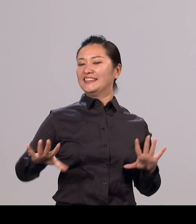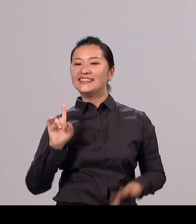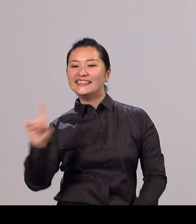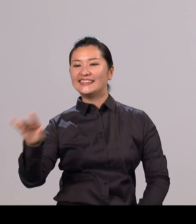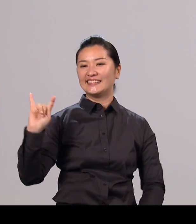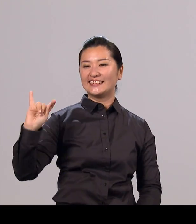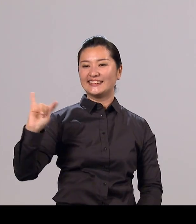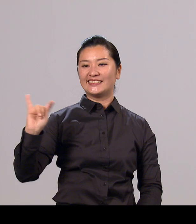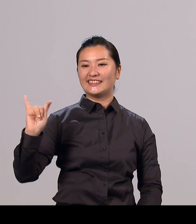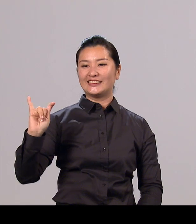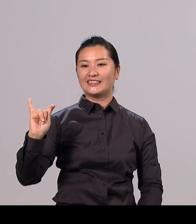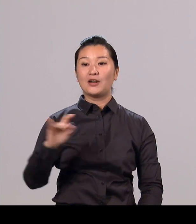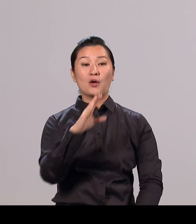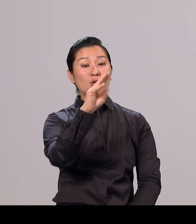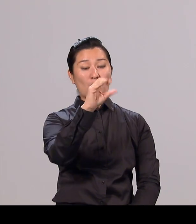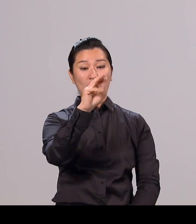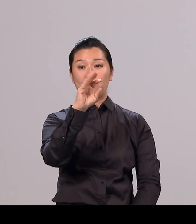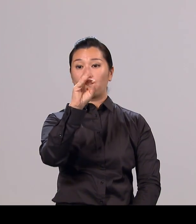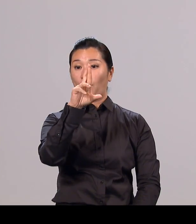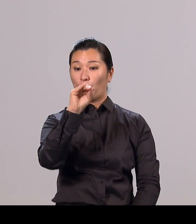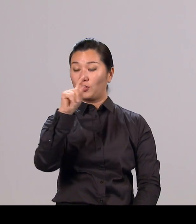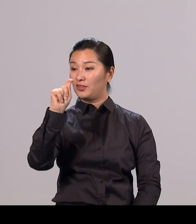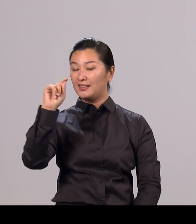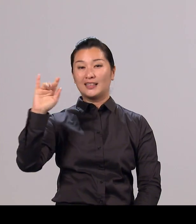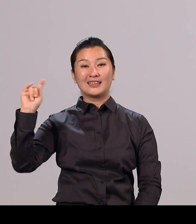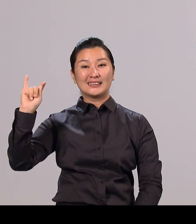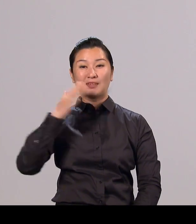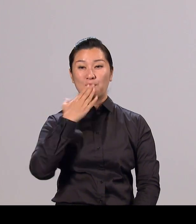Taxi drivers must be getting worried, but I am sure there are.